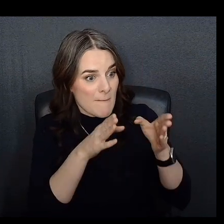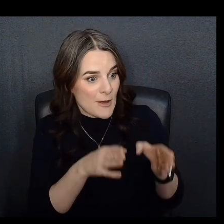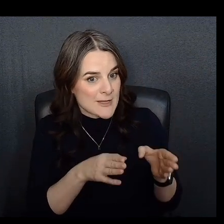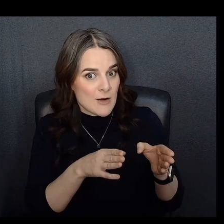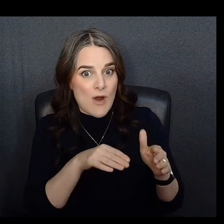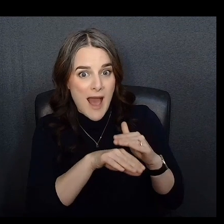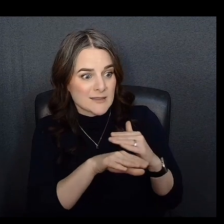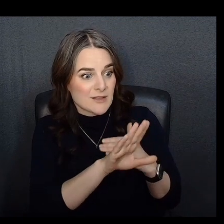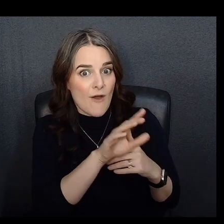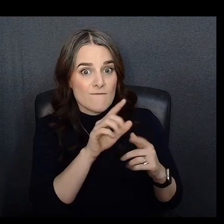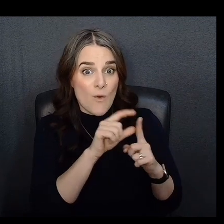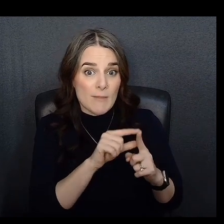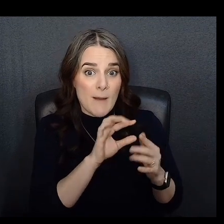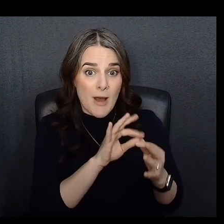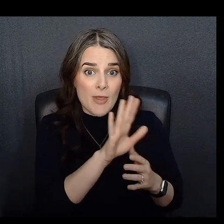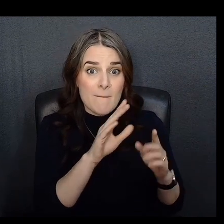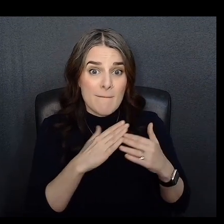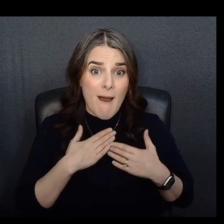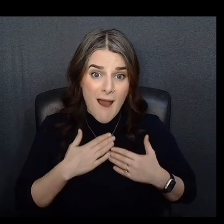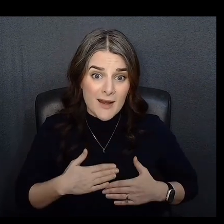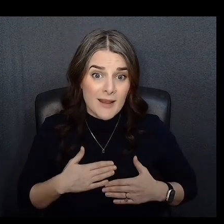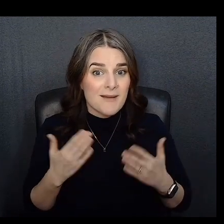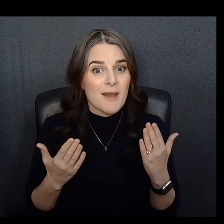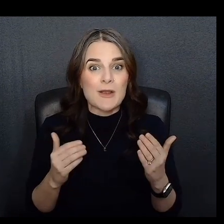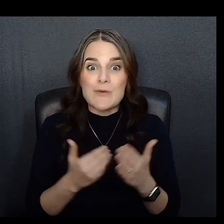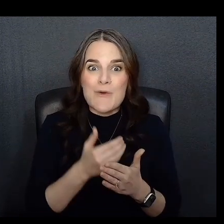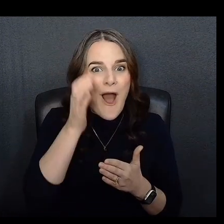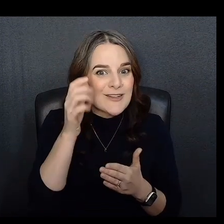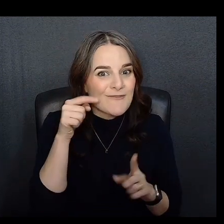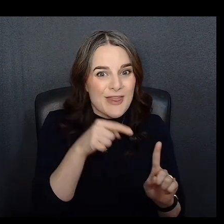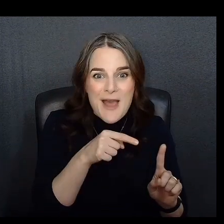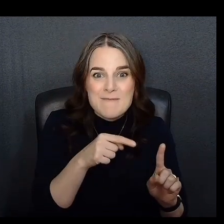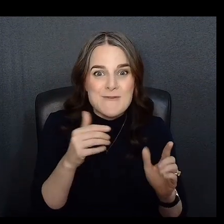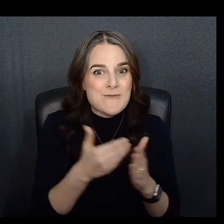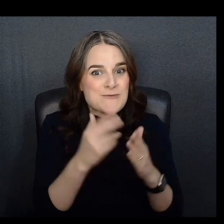vocabulary for their body, this might be a newer topic or a newer concept.